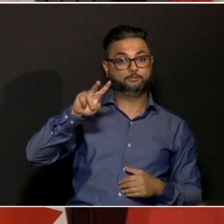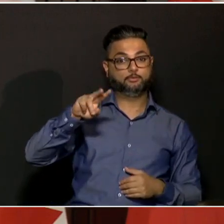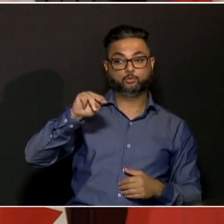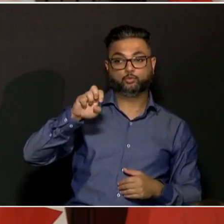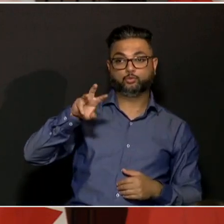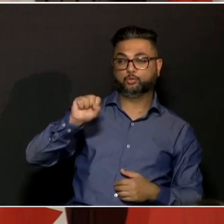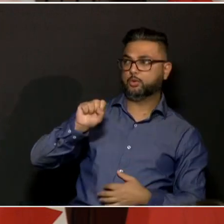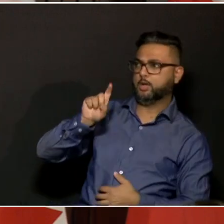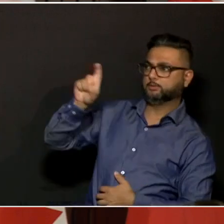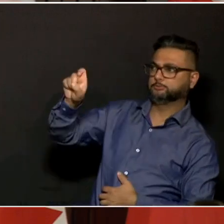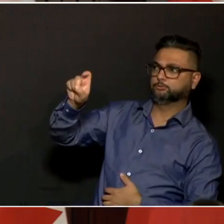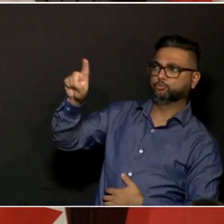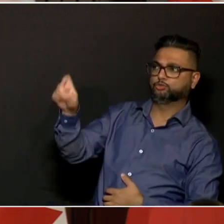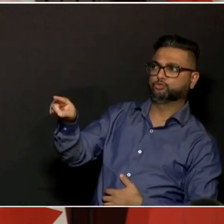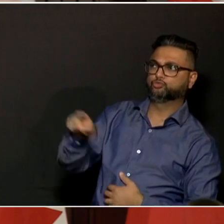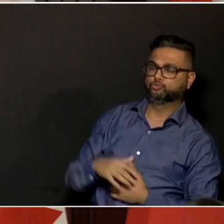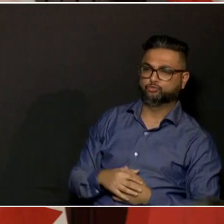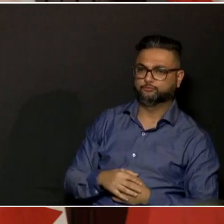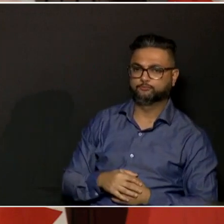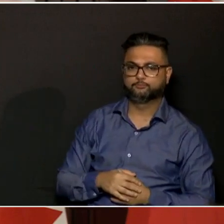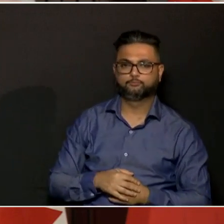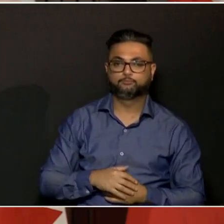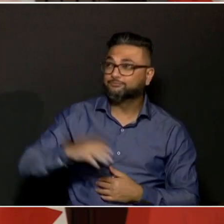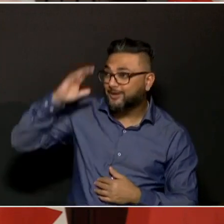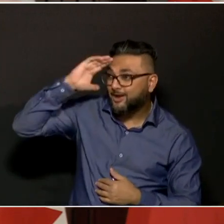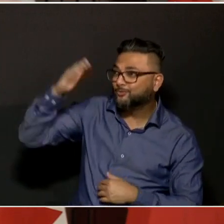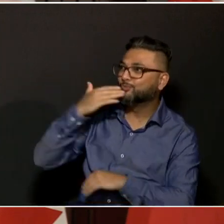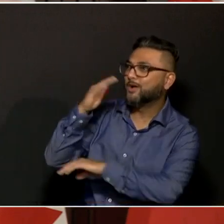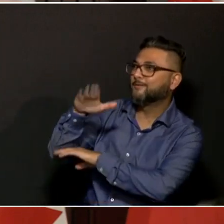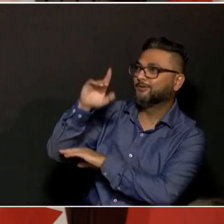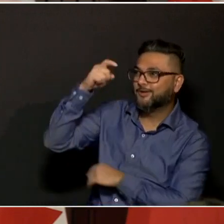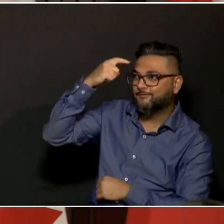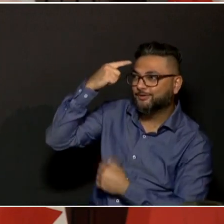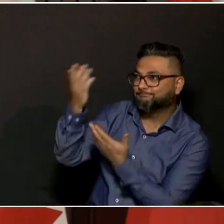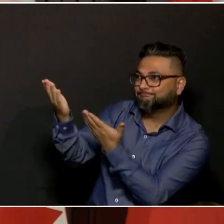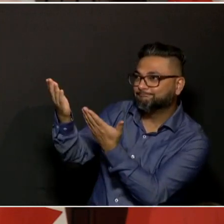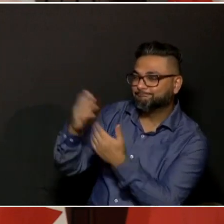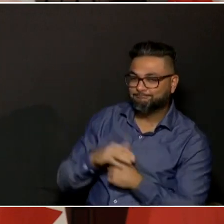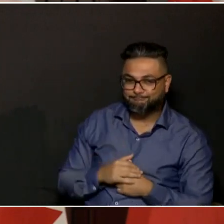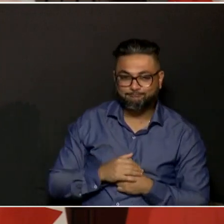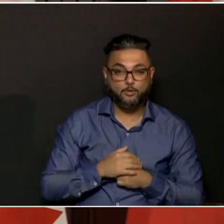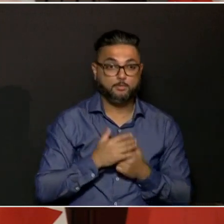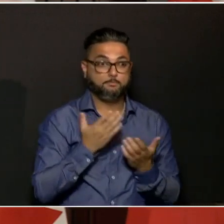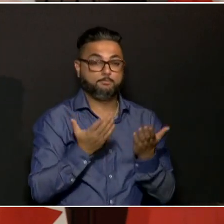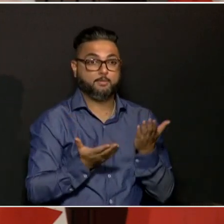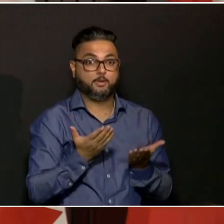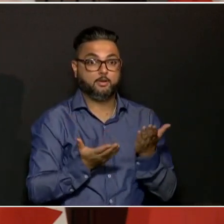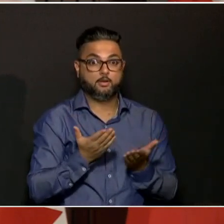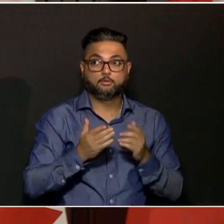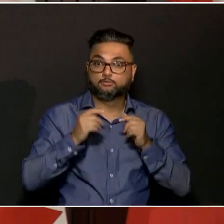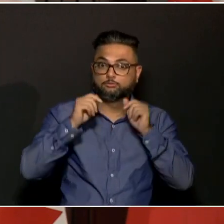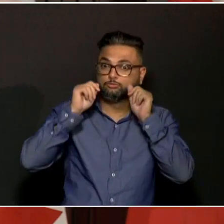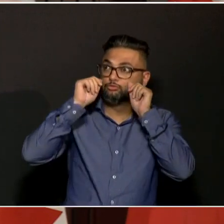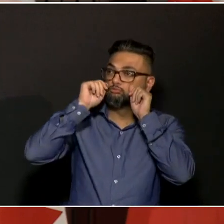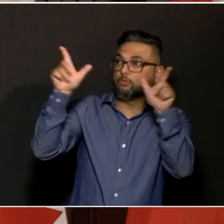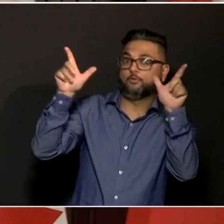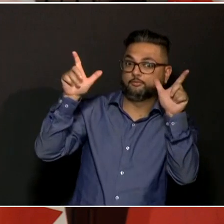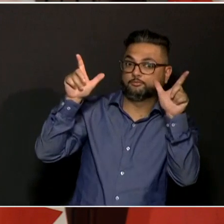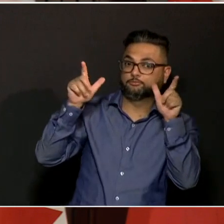From Colin at CTV News. Good afternoon Premier this will come as a surprise